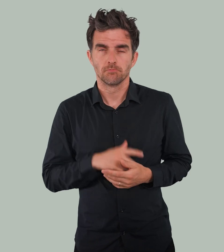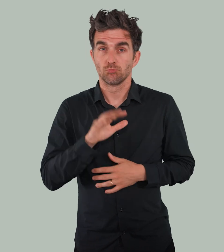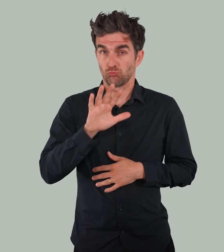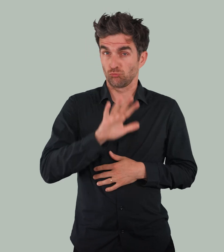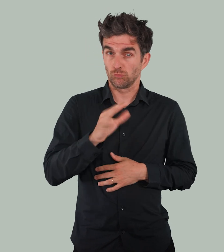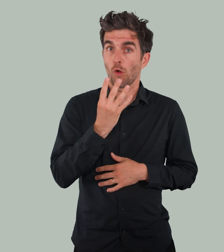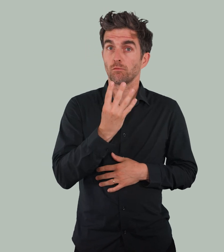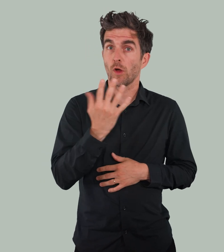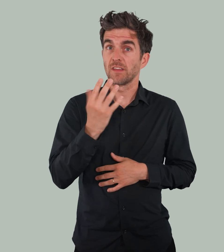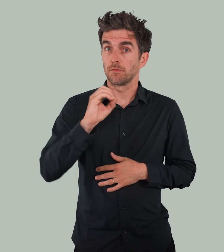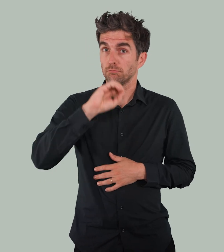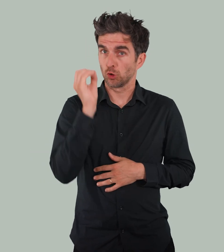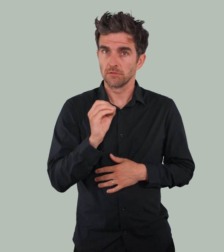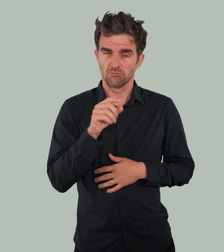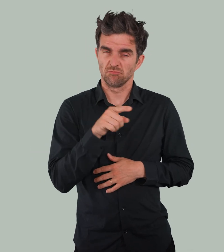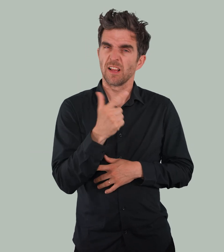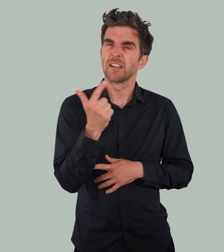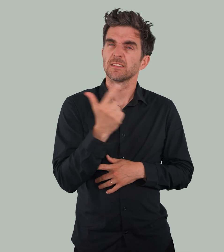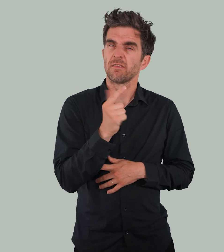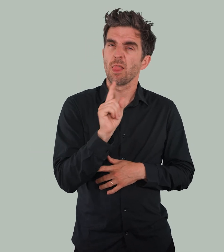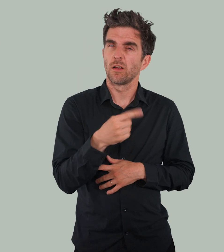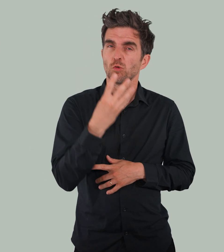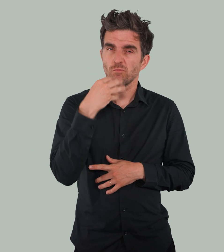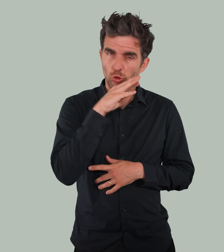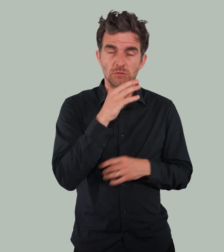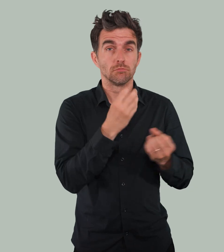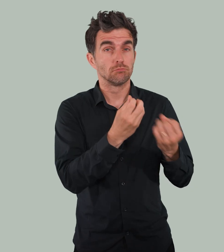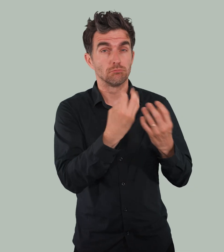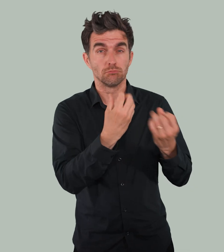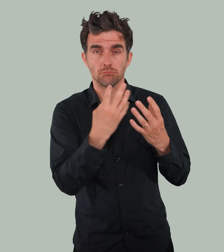Approximately 45% (~17,400) of responses